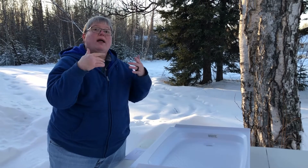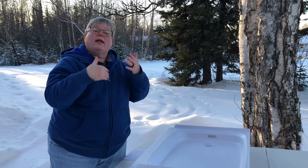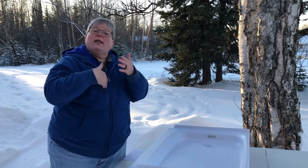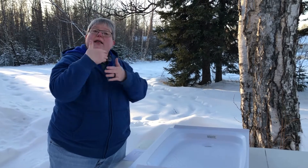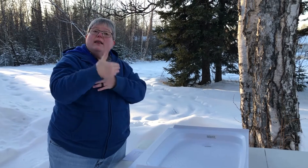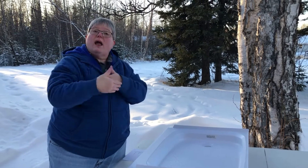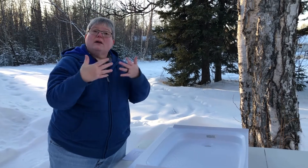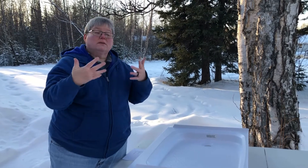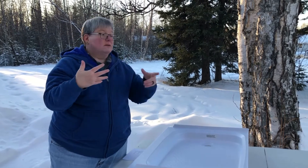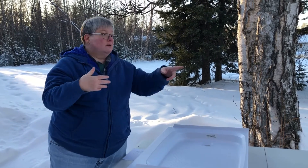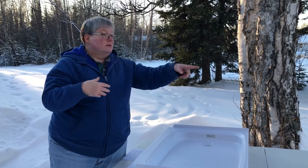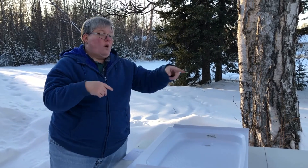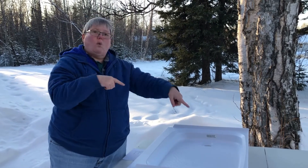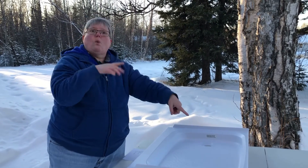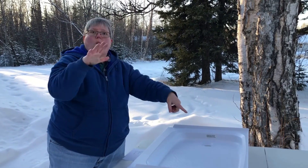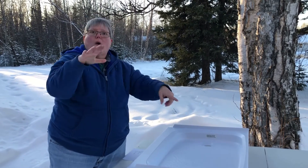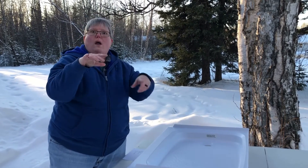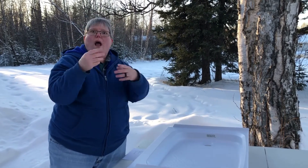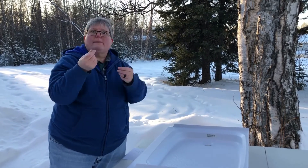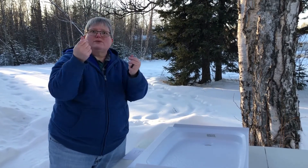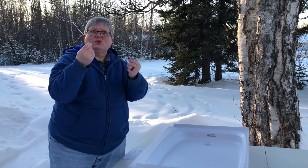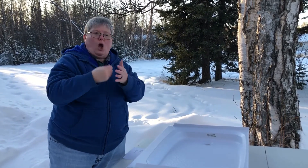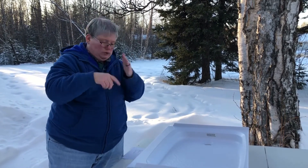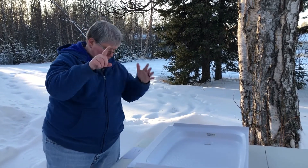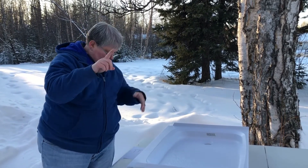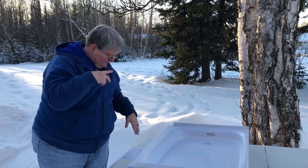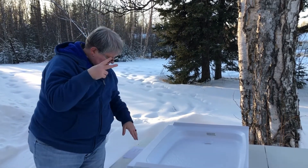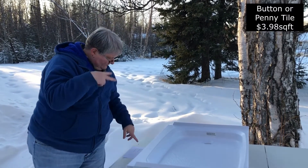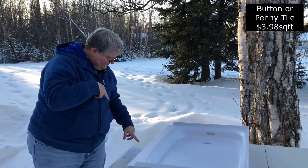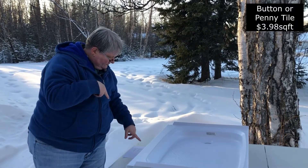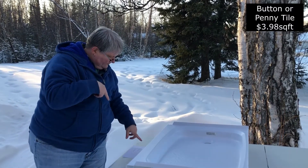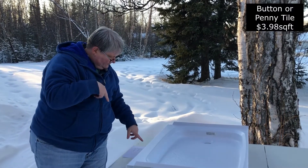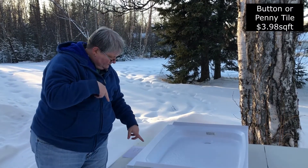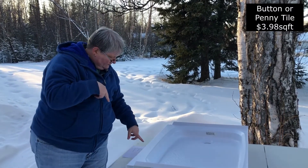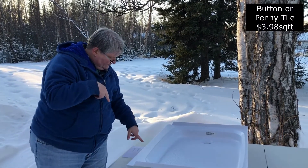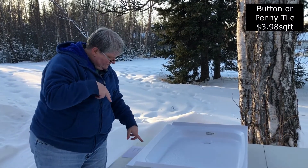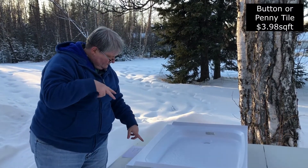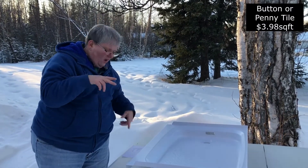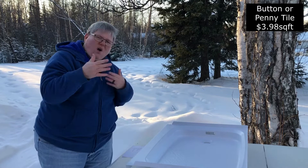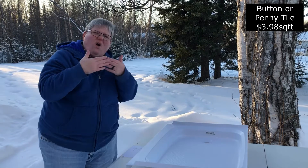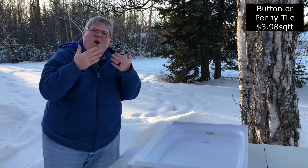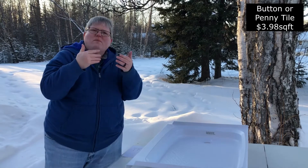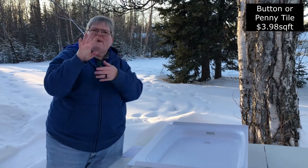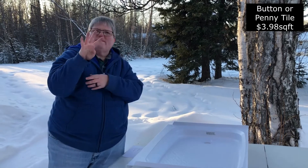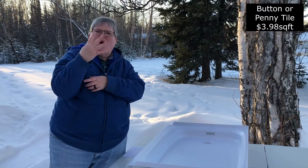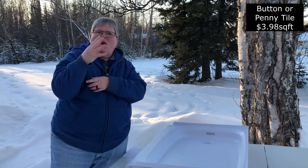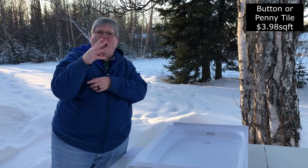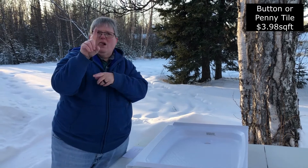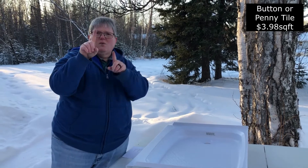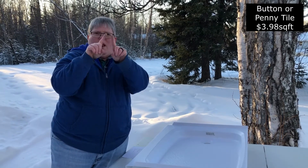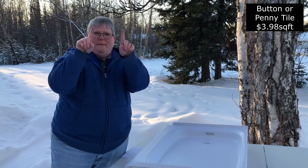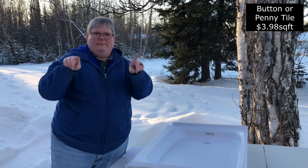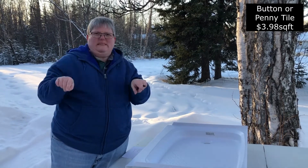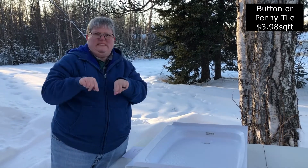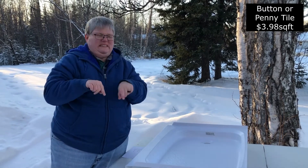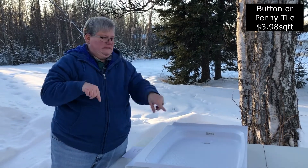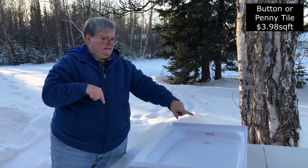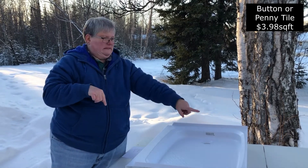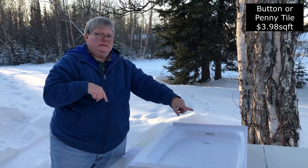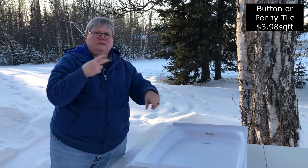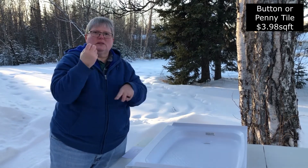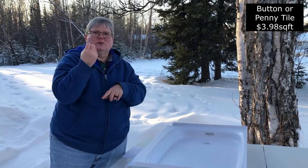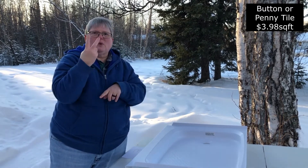Okay the next thing. Oh how much are these? Hold on a minute. Uh almost $4 for the one piece.